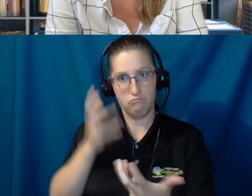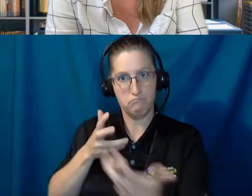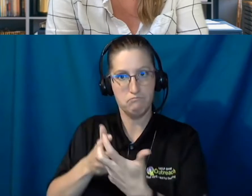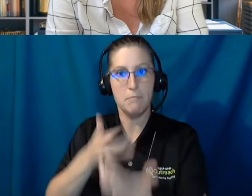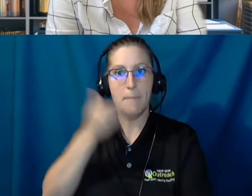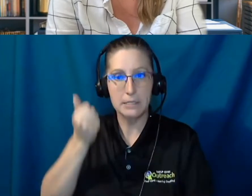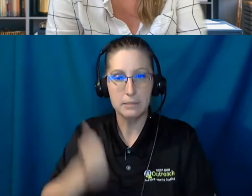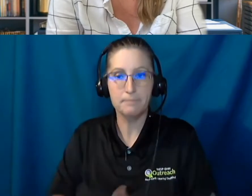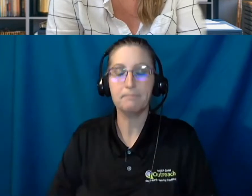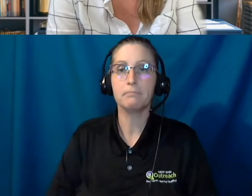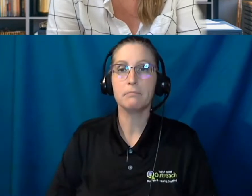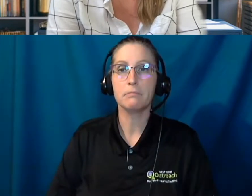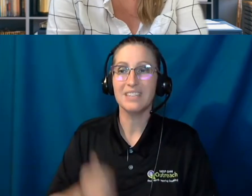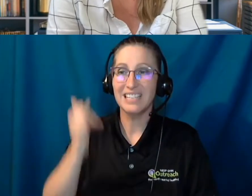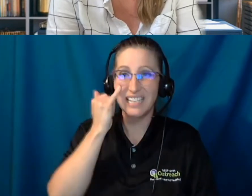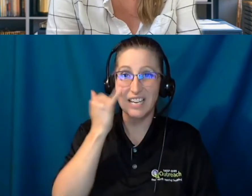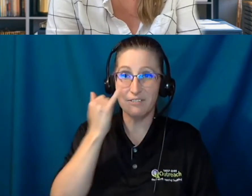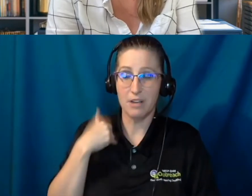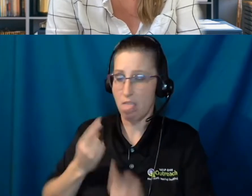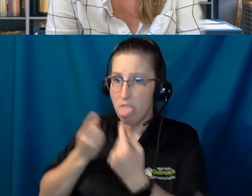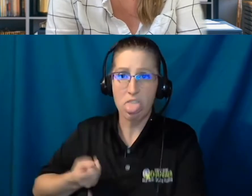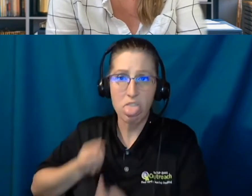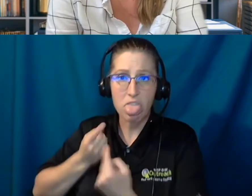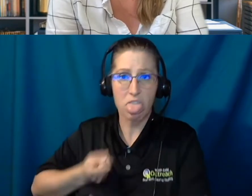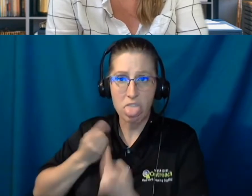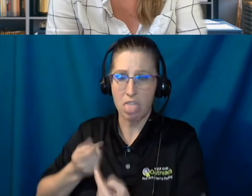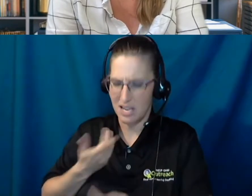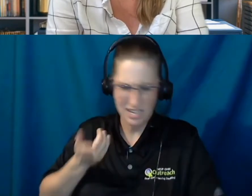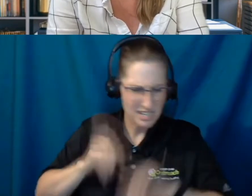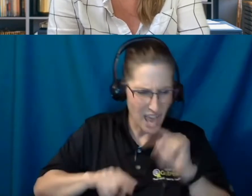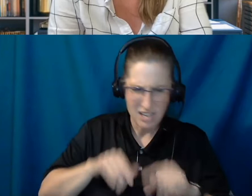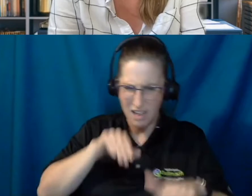If at any point, you are having trouble with any of the accessibility features, please